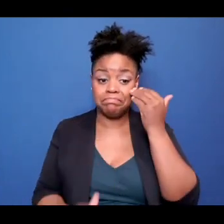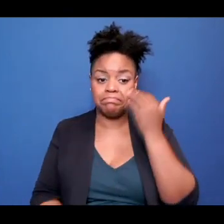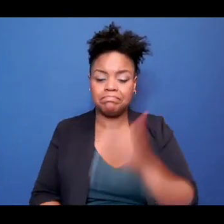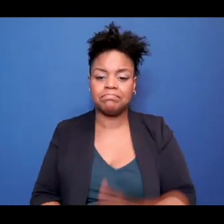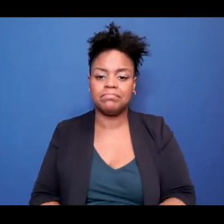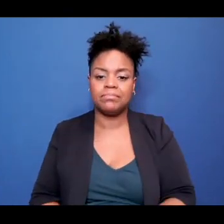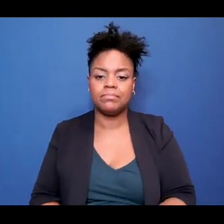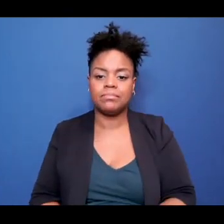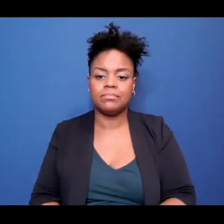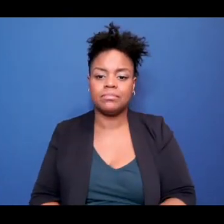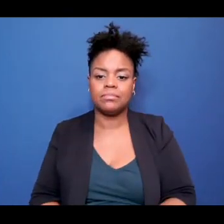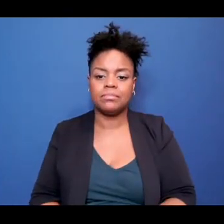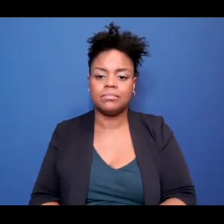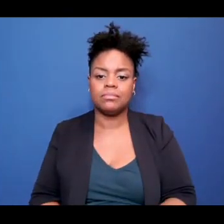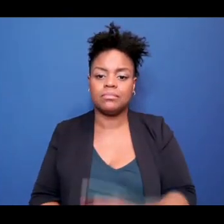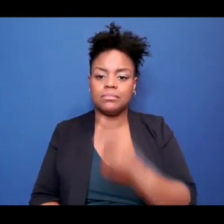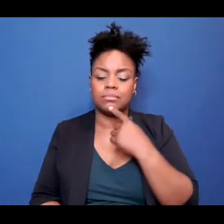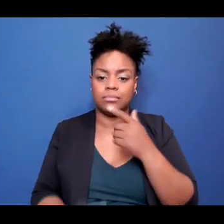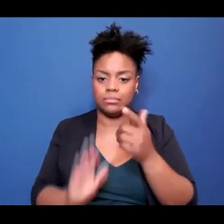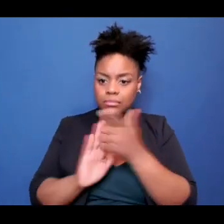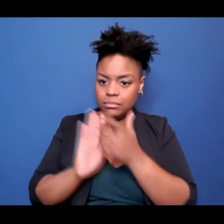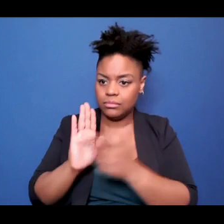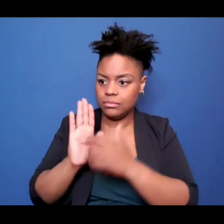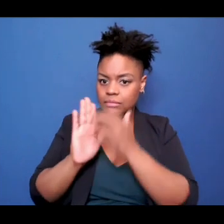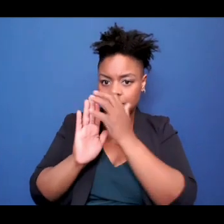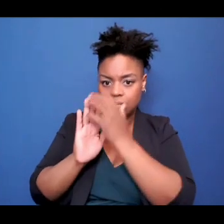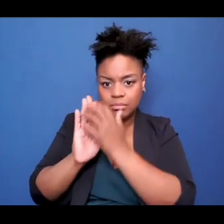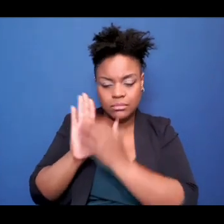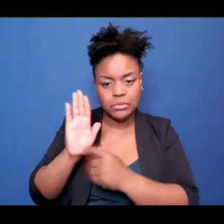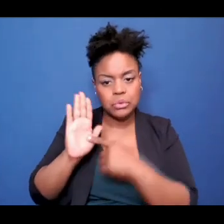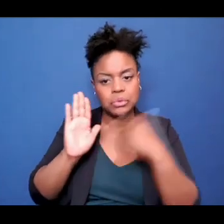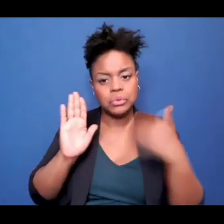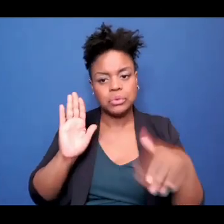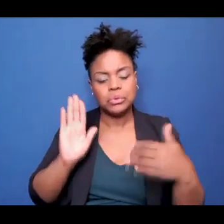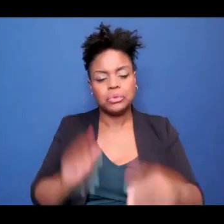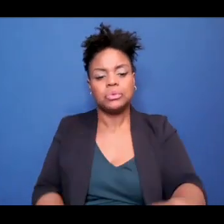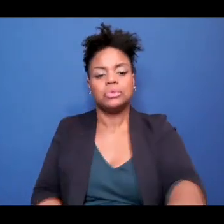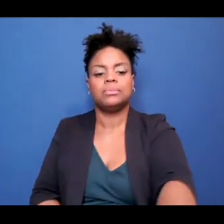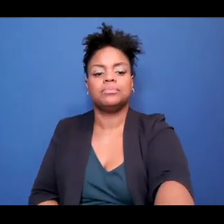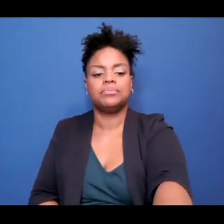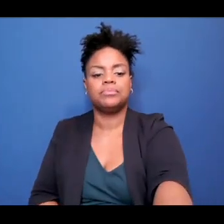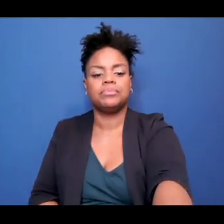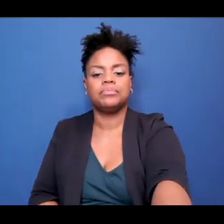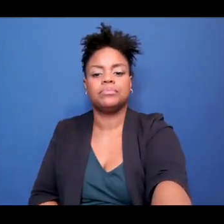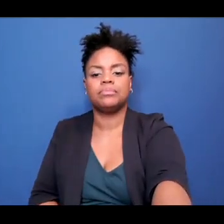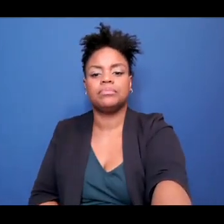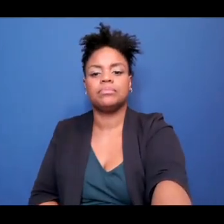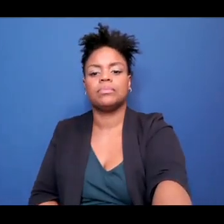IT WAS ALSO LIMITED BECAUSE OF THE WAY THAT IT WAS DEFINED AND THAT WAS PROBABLY A REFLECTION